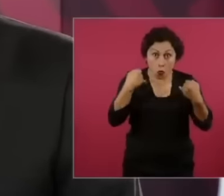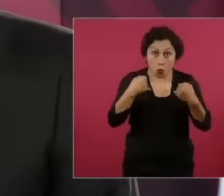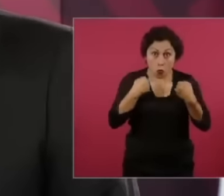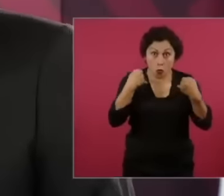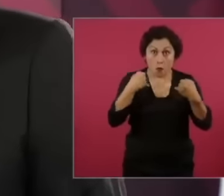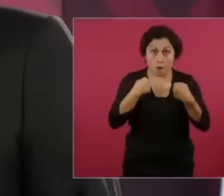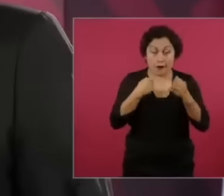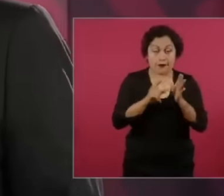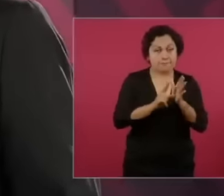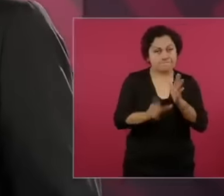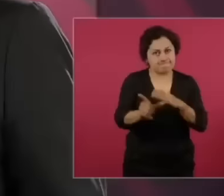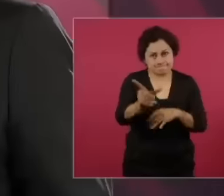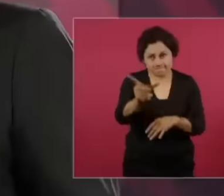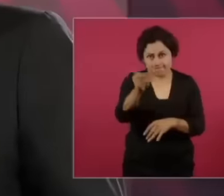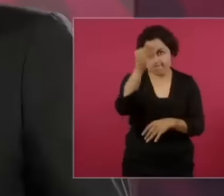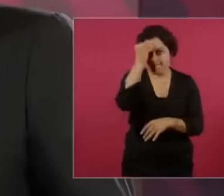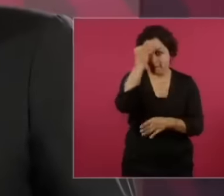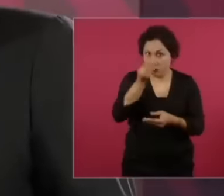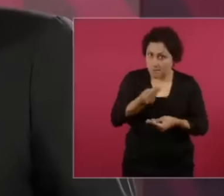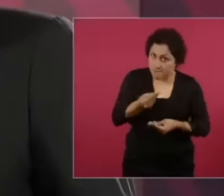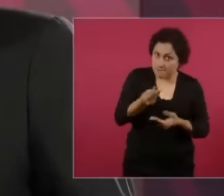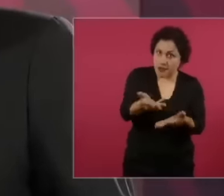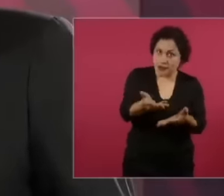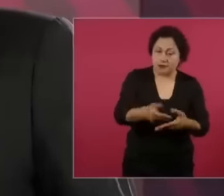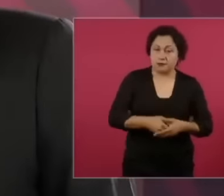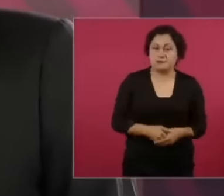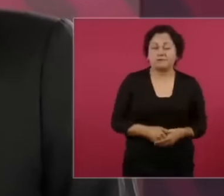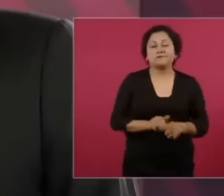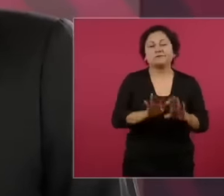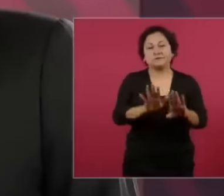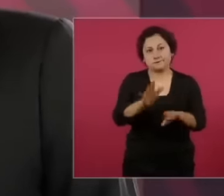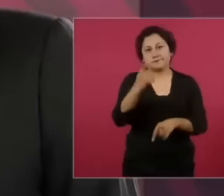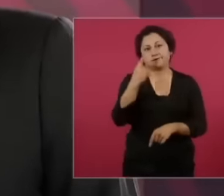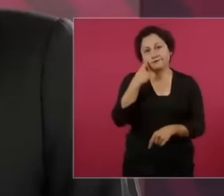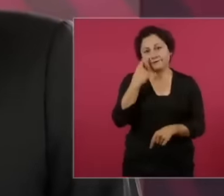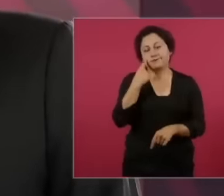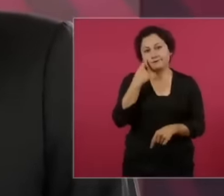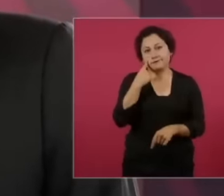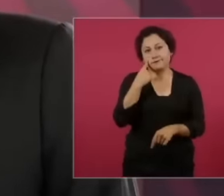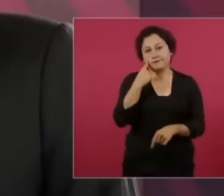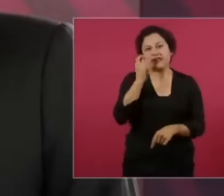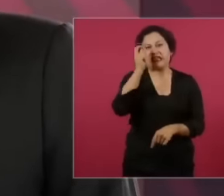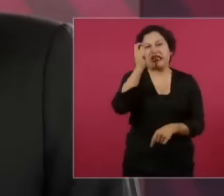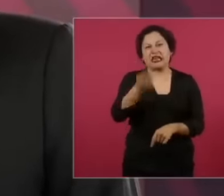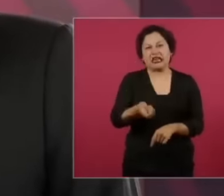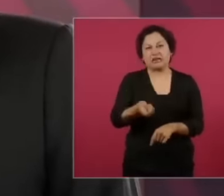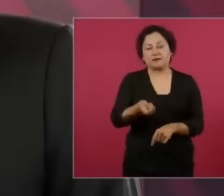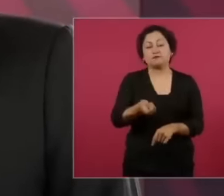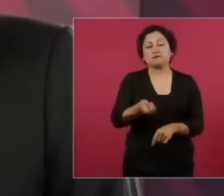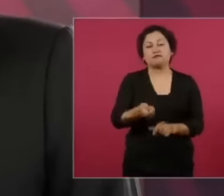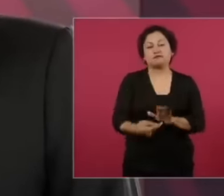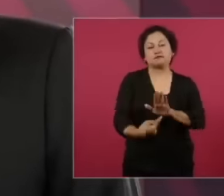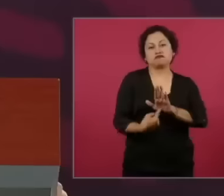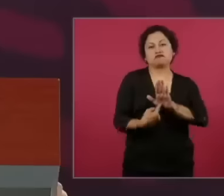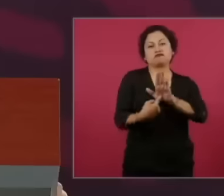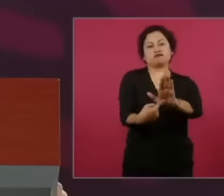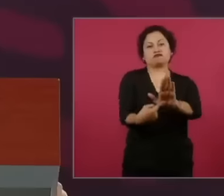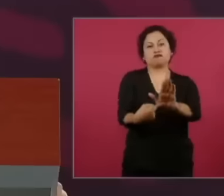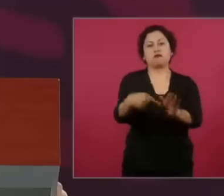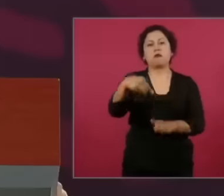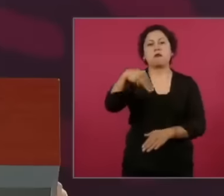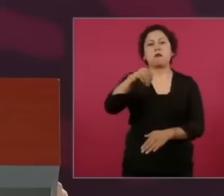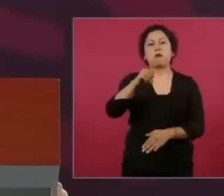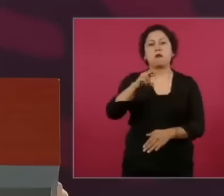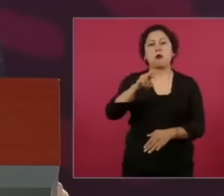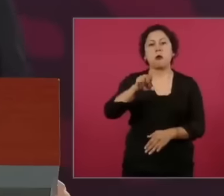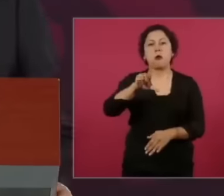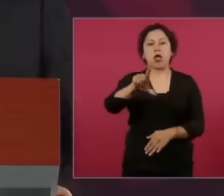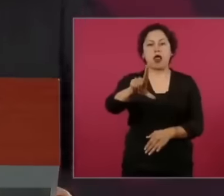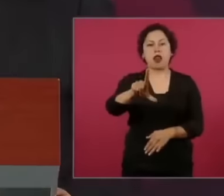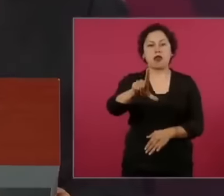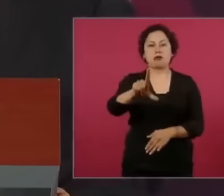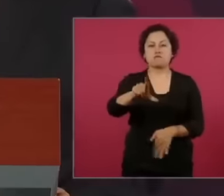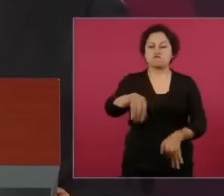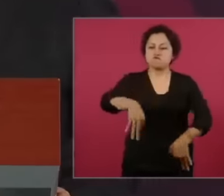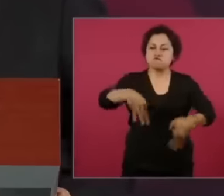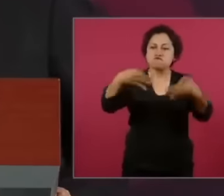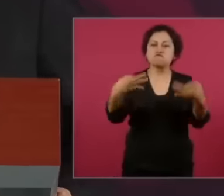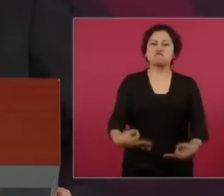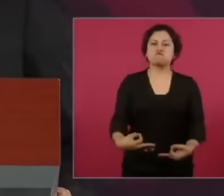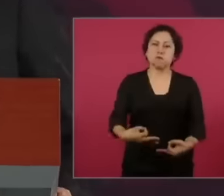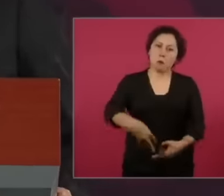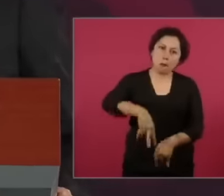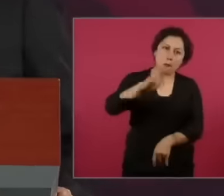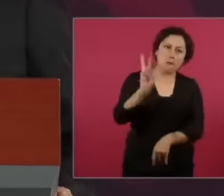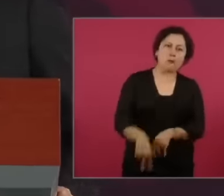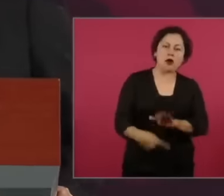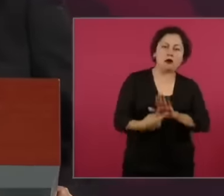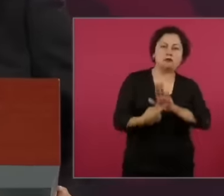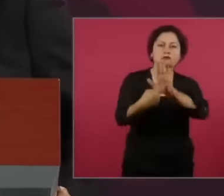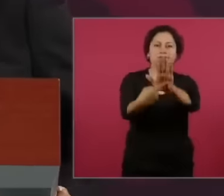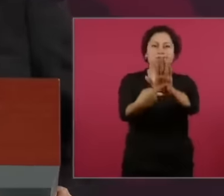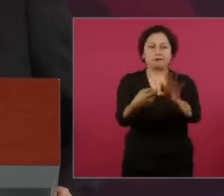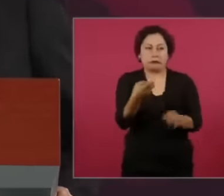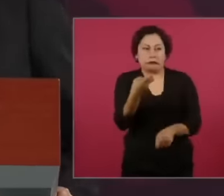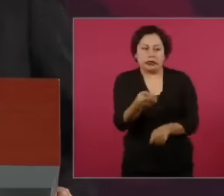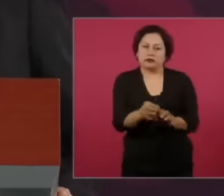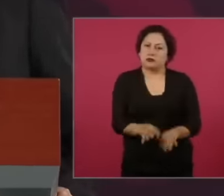it is very important to have moral authority and not establish relationships of complicity with anyone